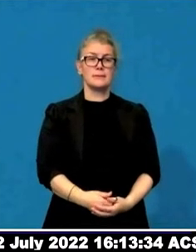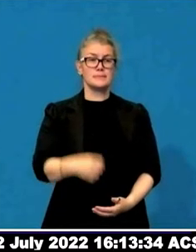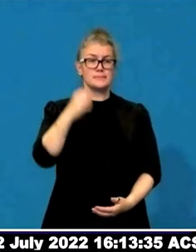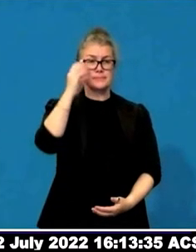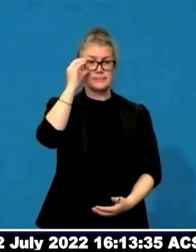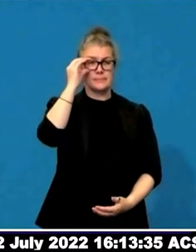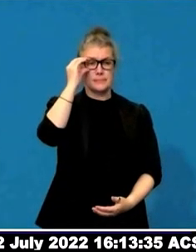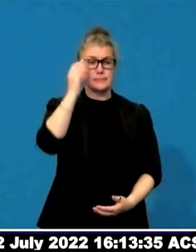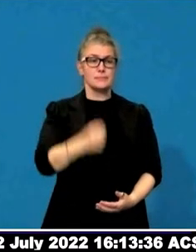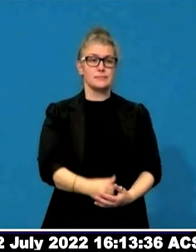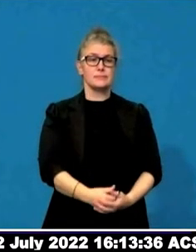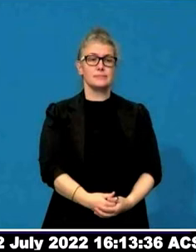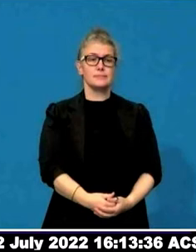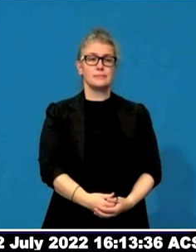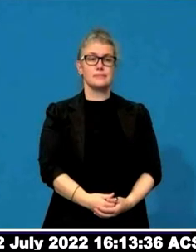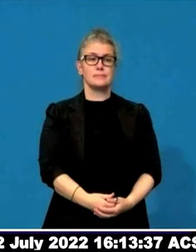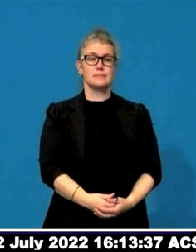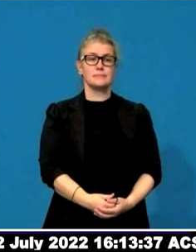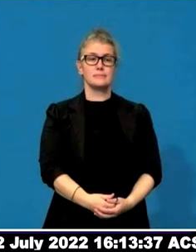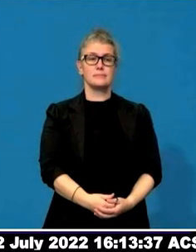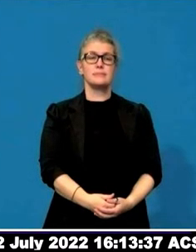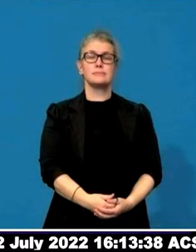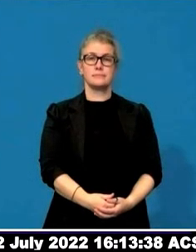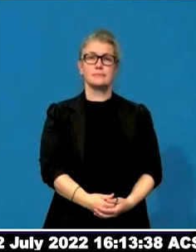And what about now since you've been able to go back home,